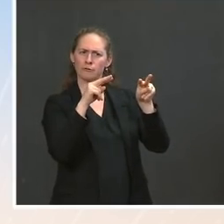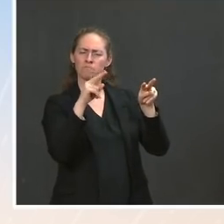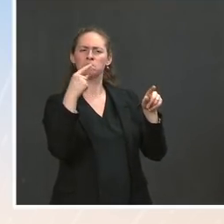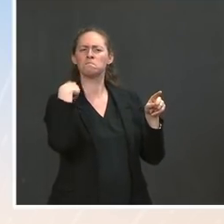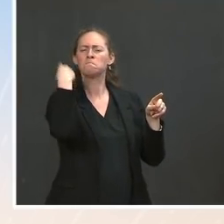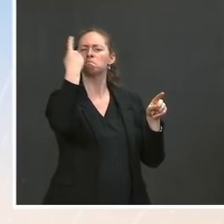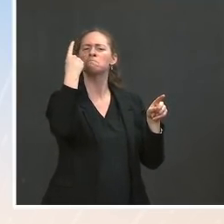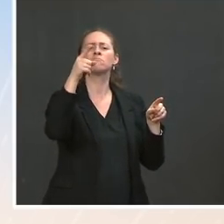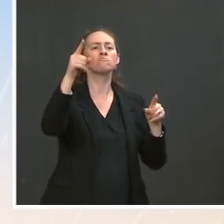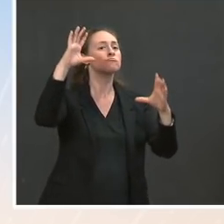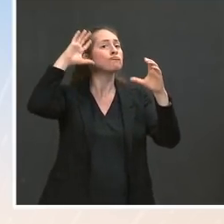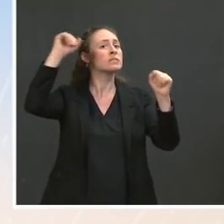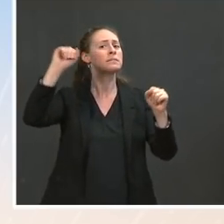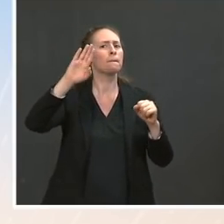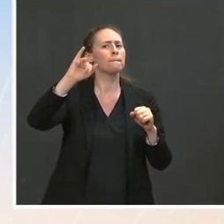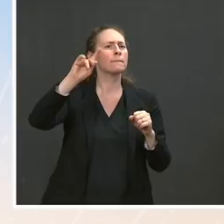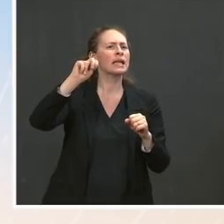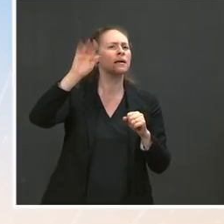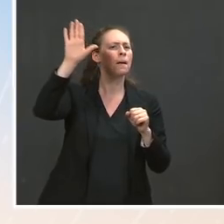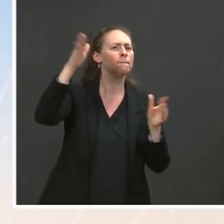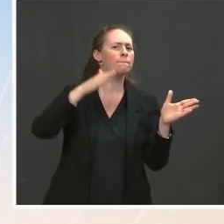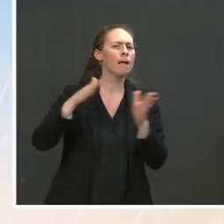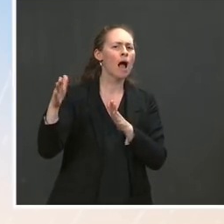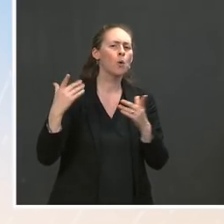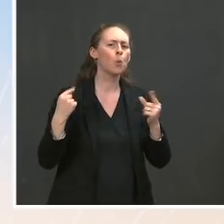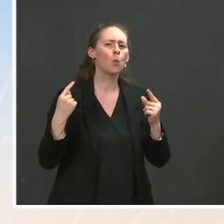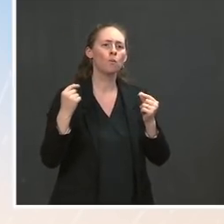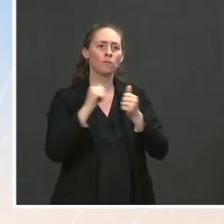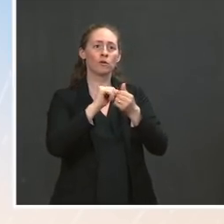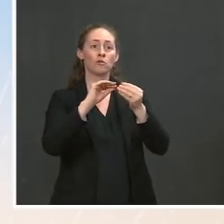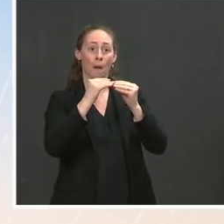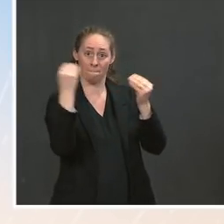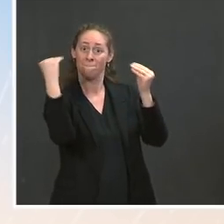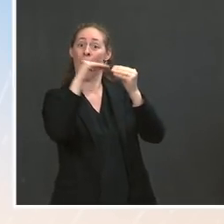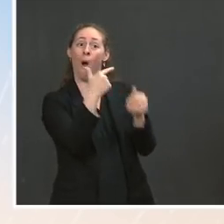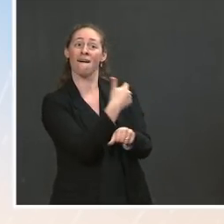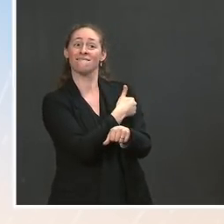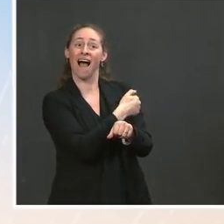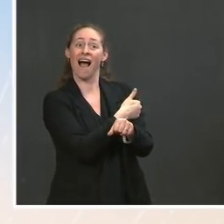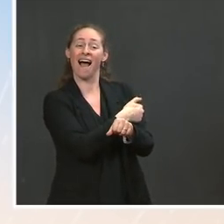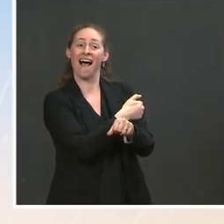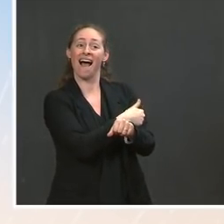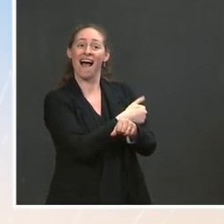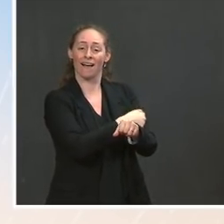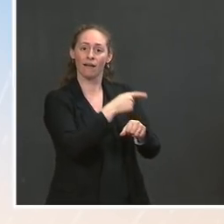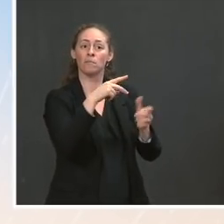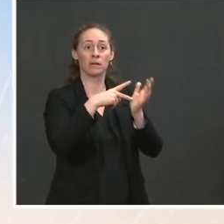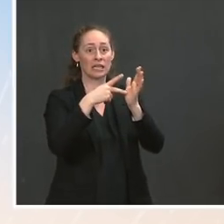don't fall off further as more people get vaccinated? Ms. Psaki: You're absolutely right, and testing is a key part of returning to normalcy,